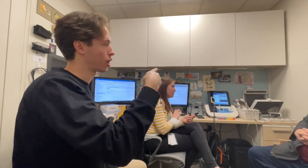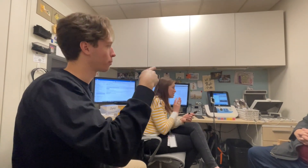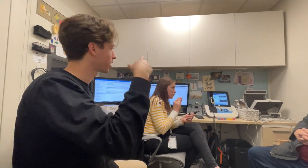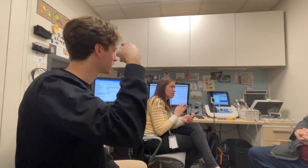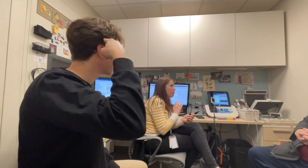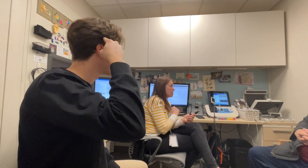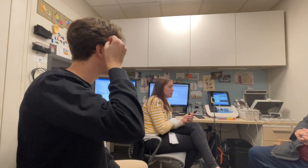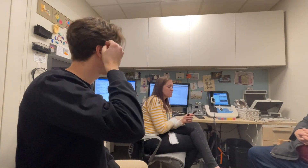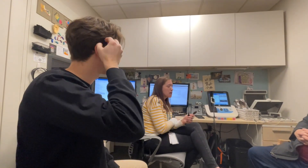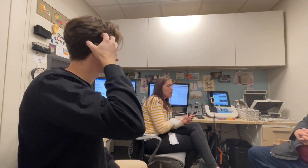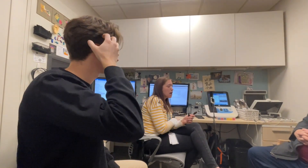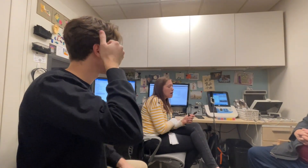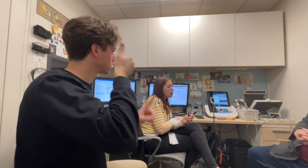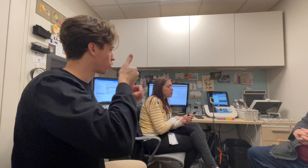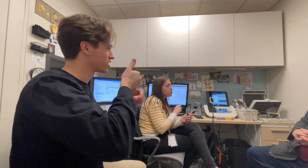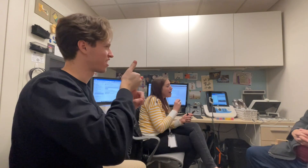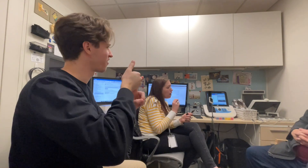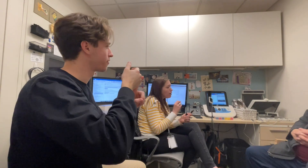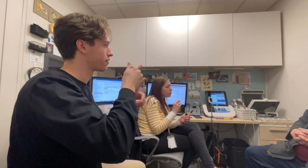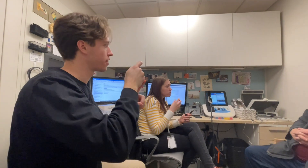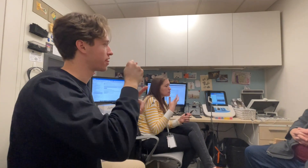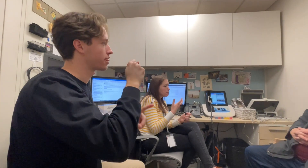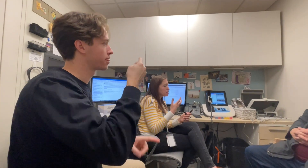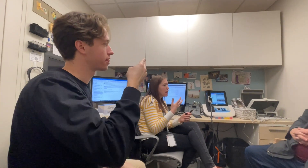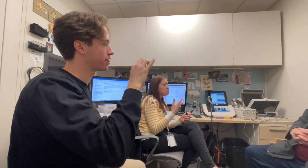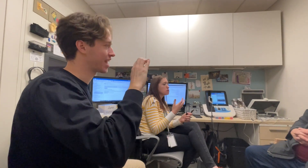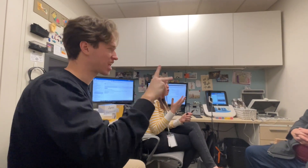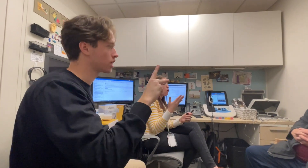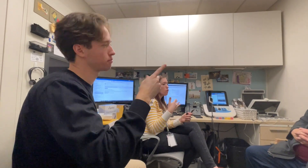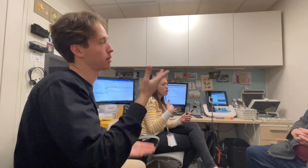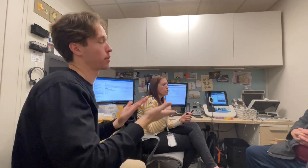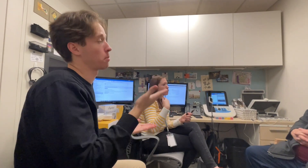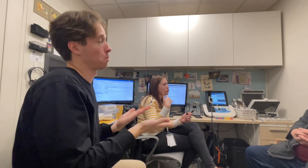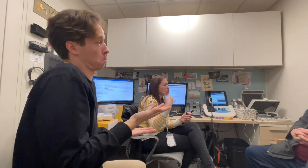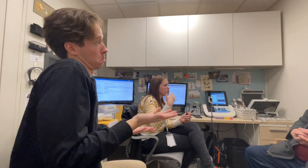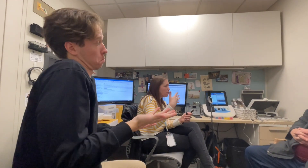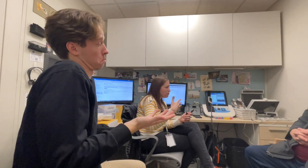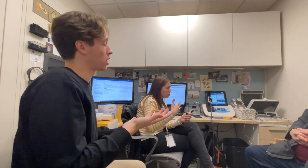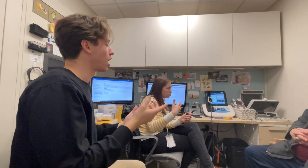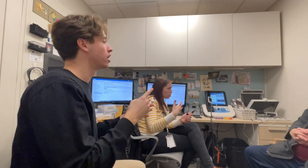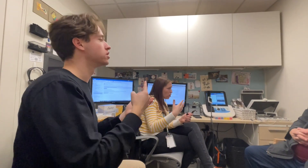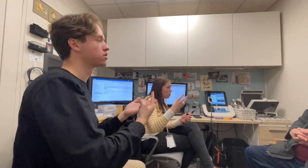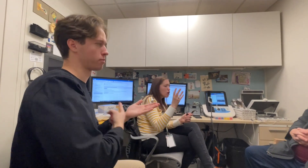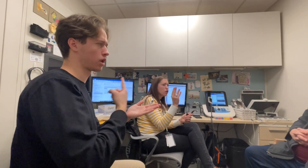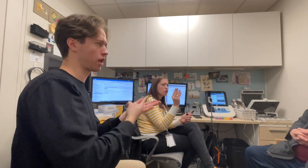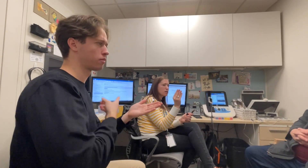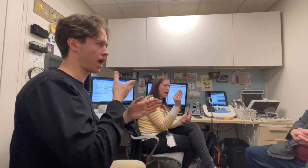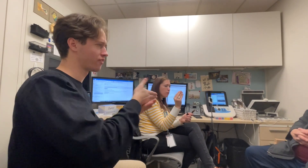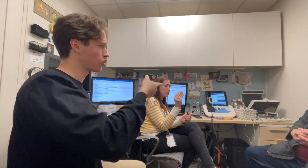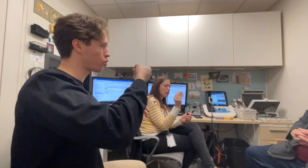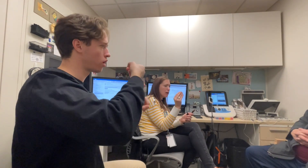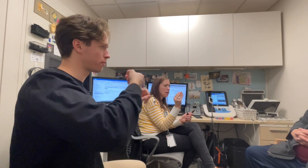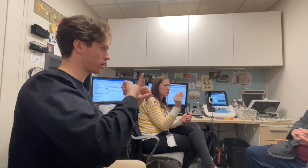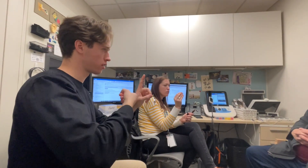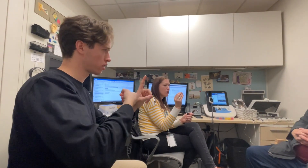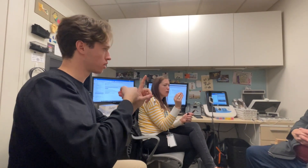that's just how it is um however sometimes over the first month or so your scalp can kind of um